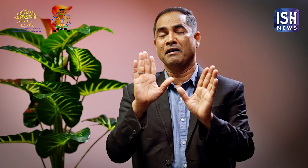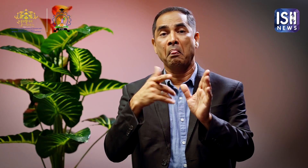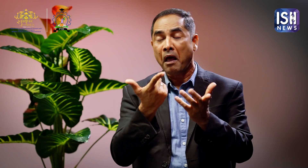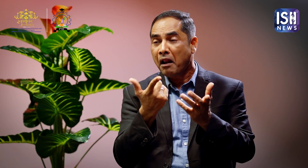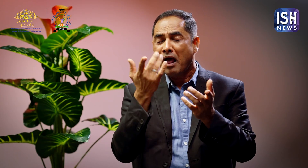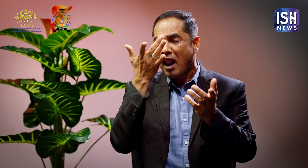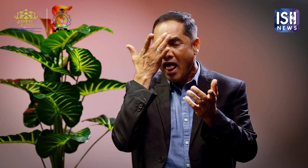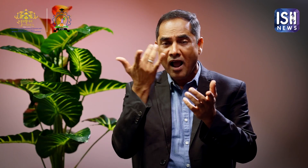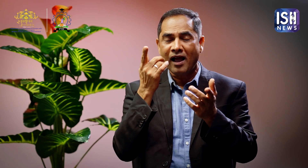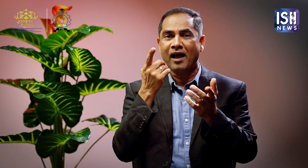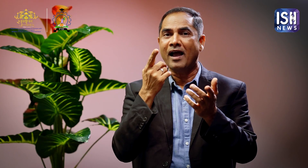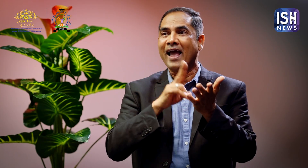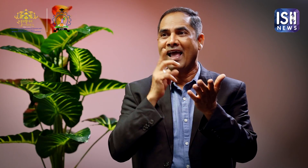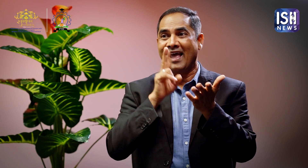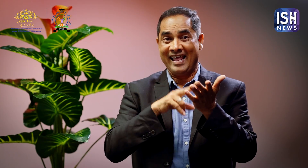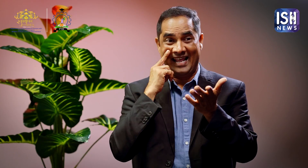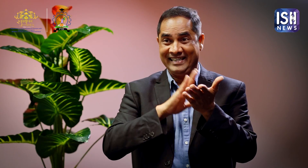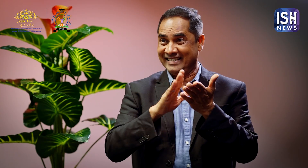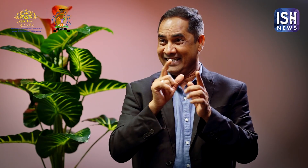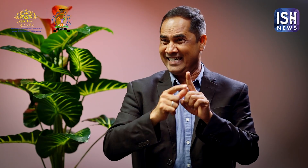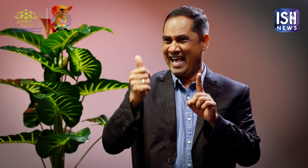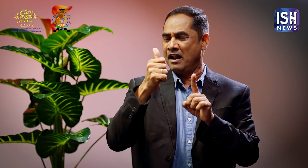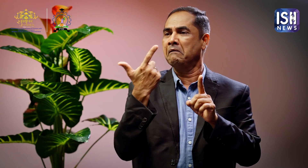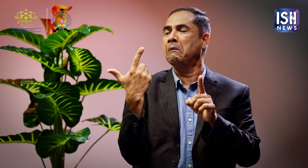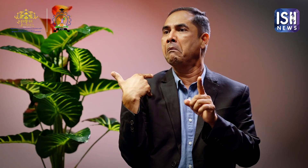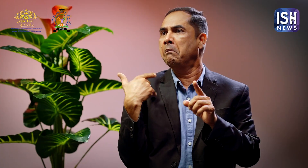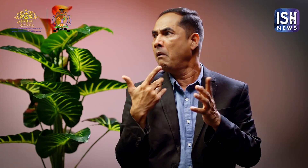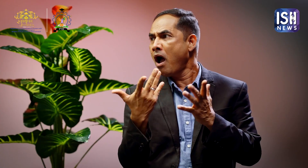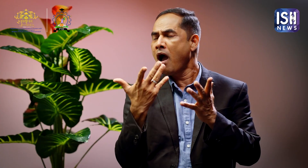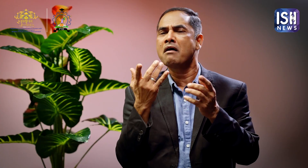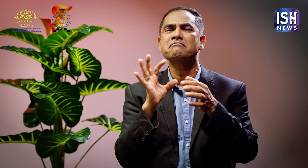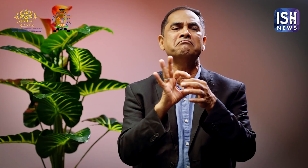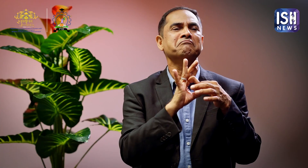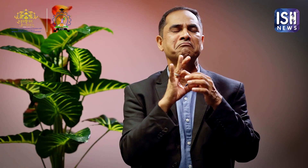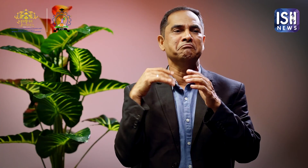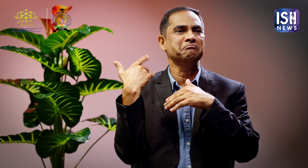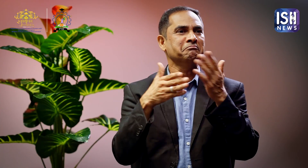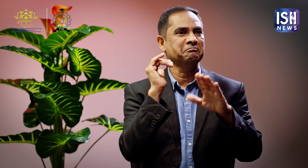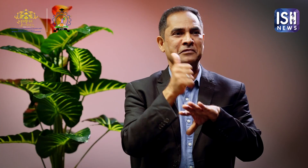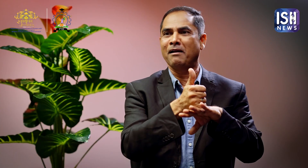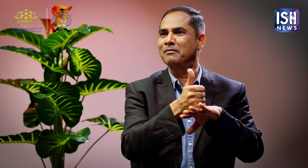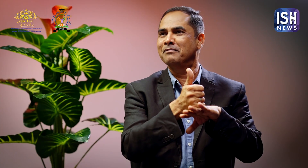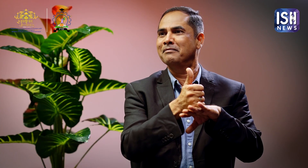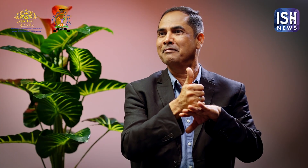Fortunately, the Director of NIHH called upon me to coordinate the launch of the ISL Cell.